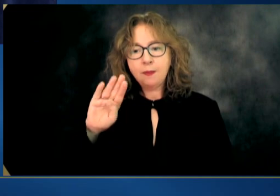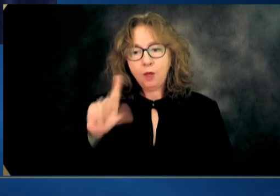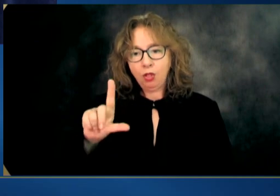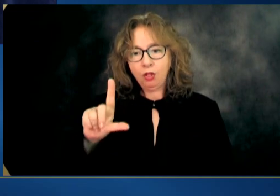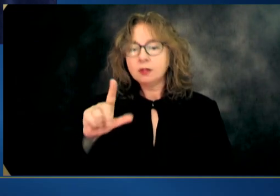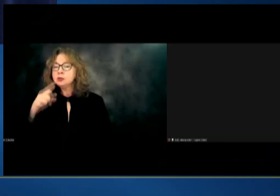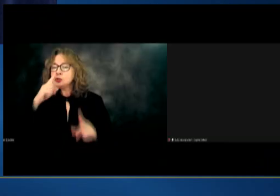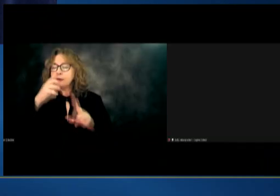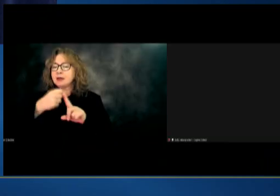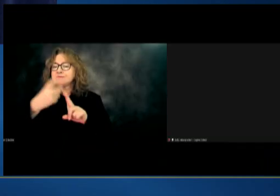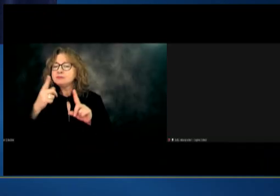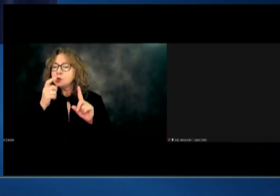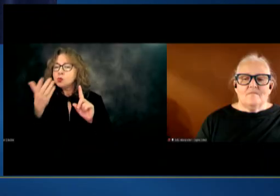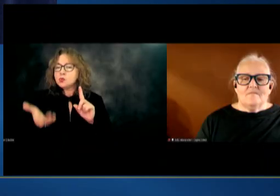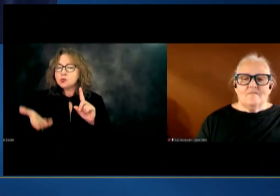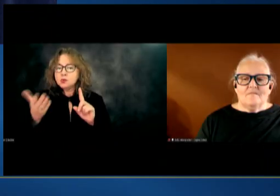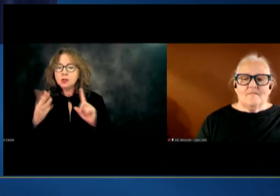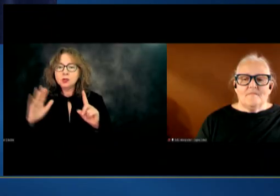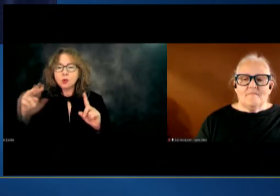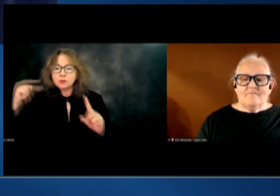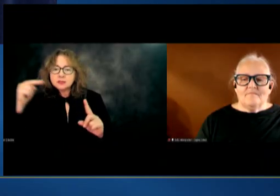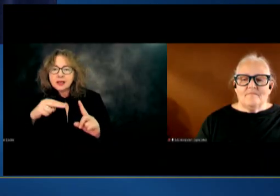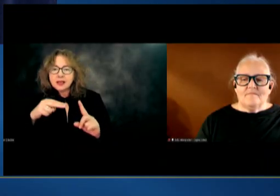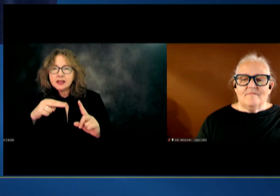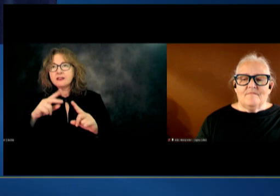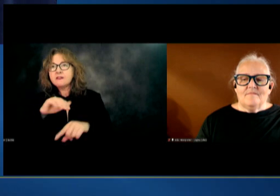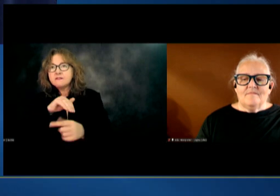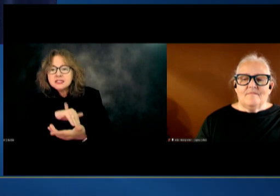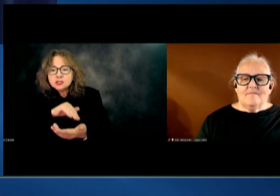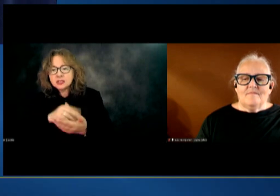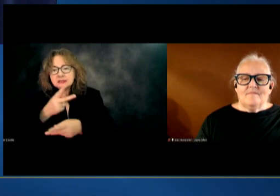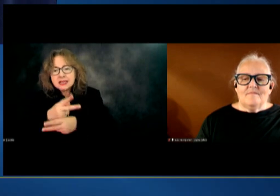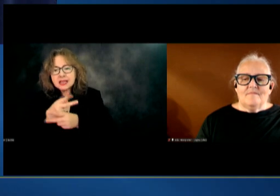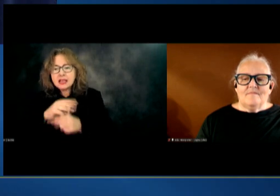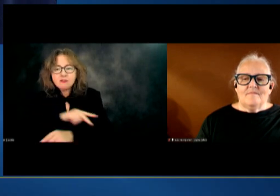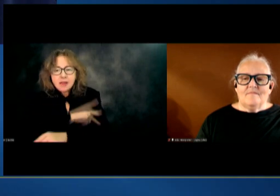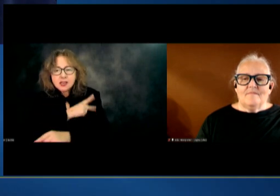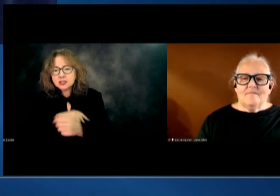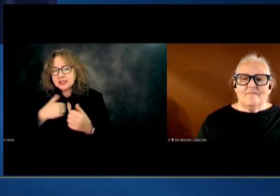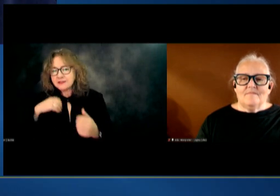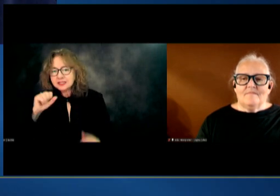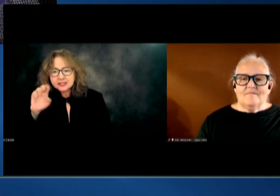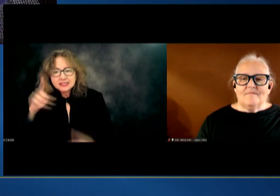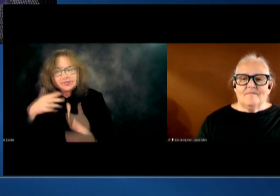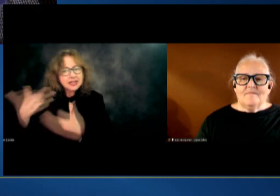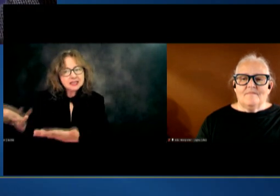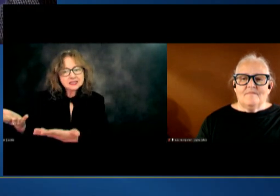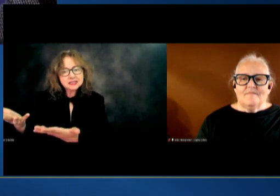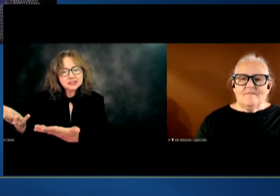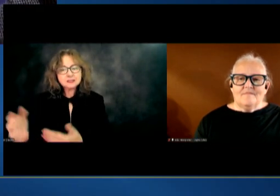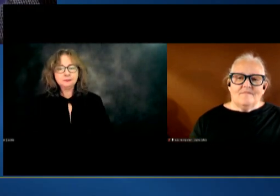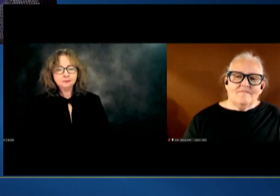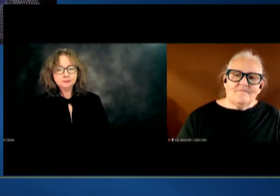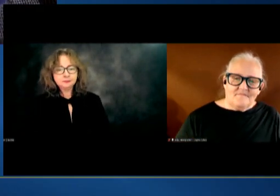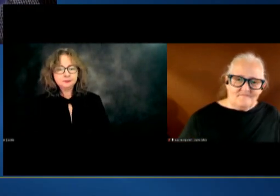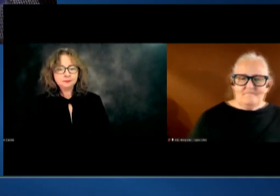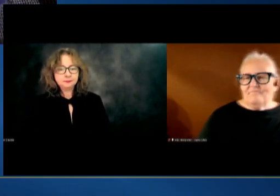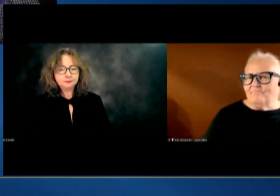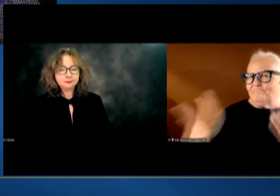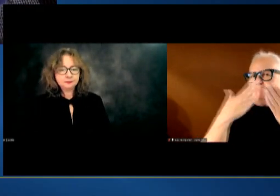your perspective as a physician who cares for patients with sickle cell disease. Drew Campbell: Thank you so much. I want to thank HHS and the organizers for inviting me